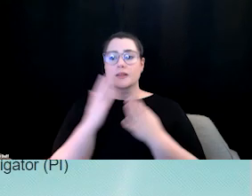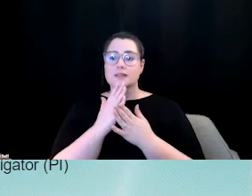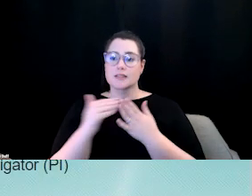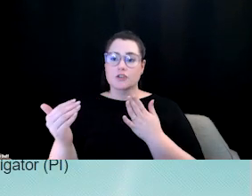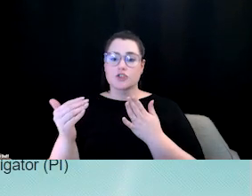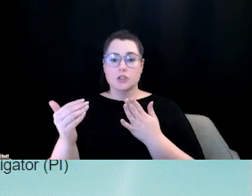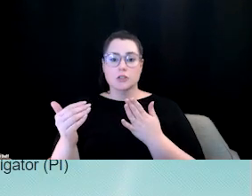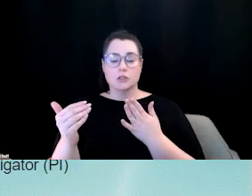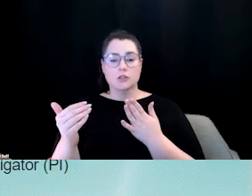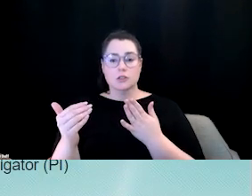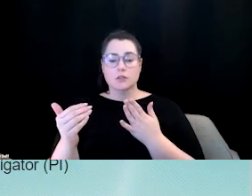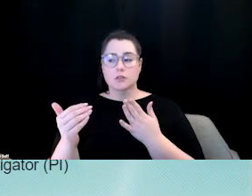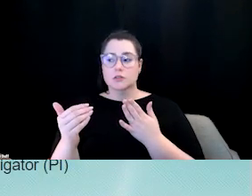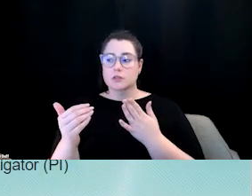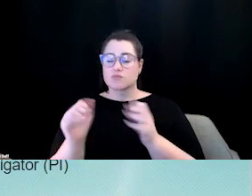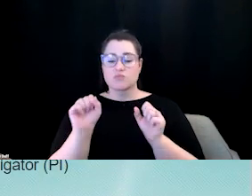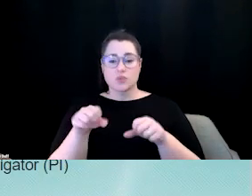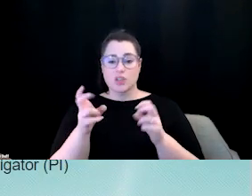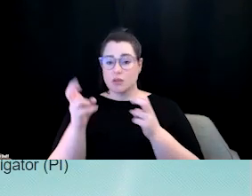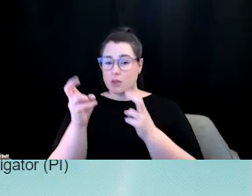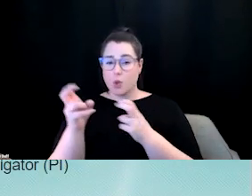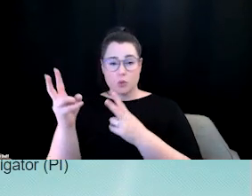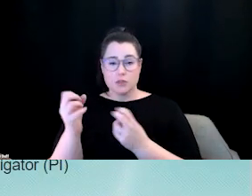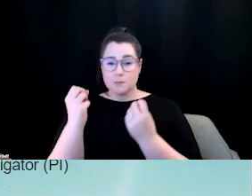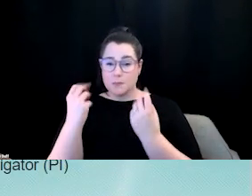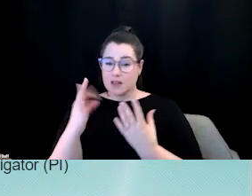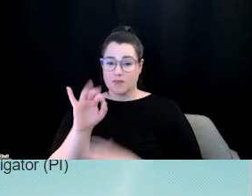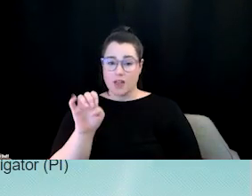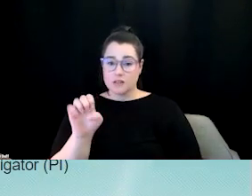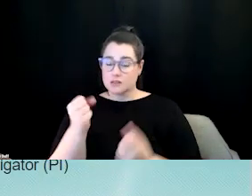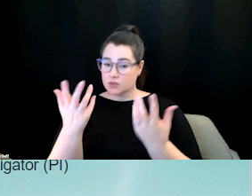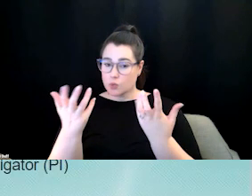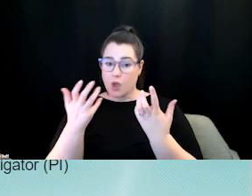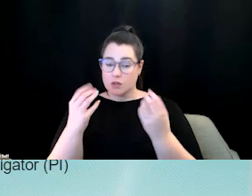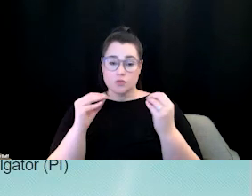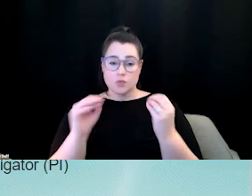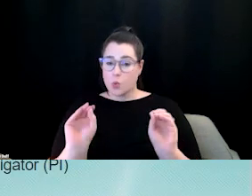You can upload as many files as you like here. There's no limit. But for the CAREER solicitation,